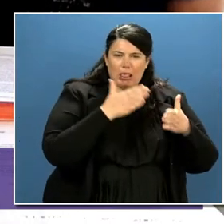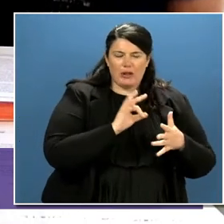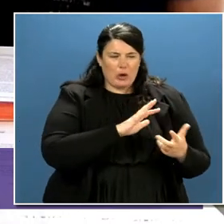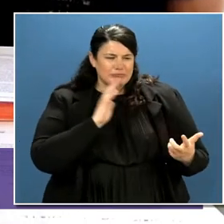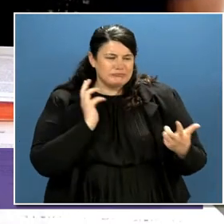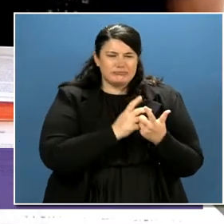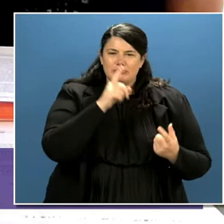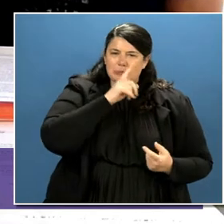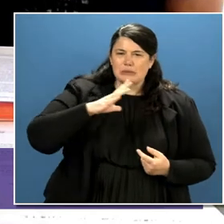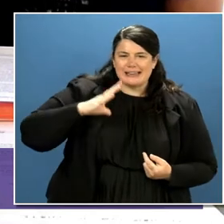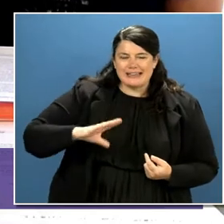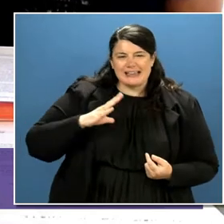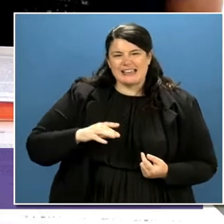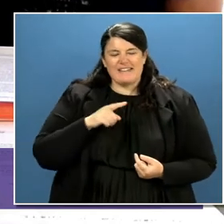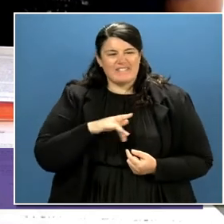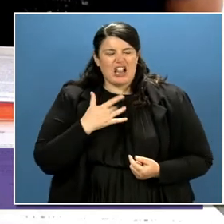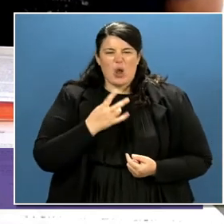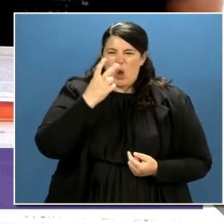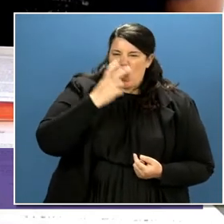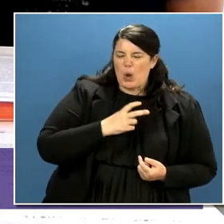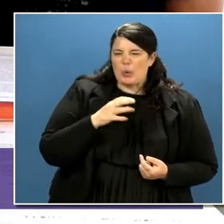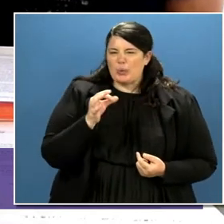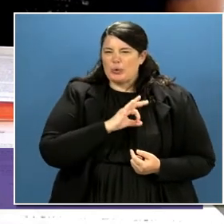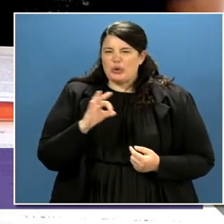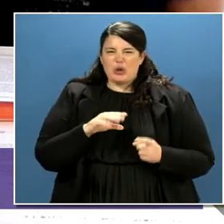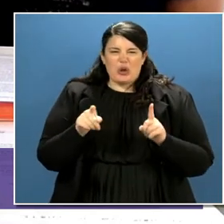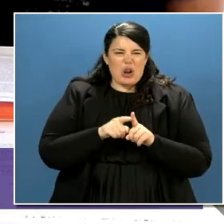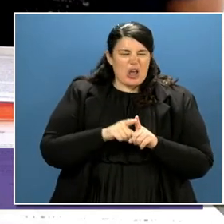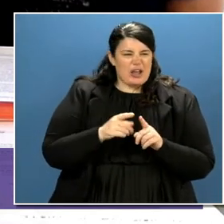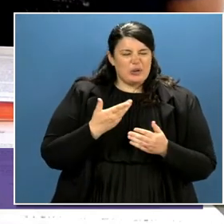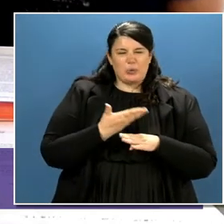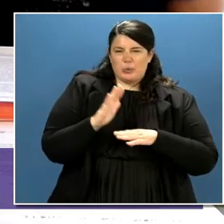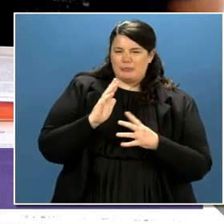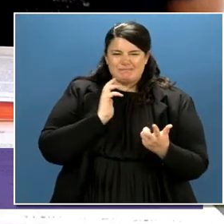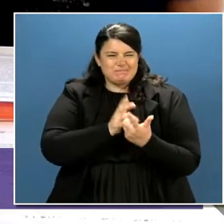in his words, "old, dusty, Zimmer frame", and this is how both people